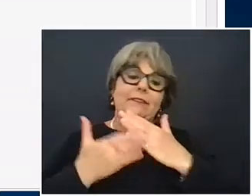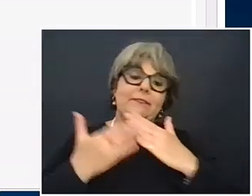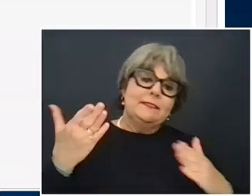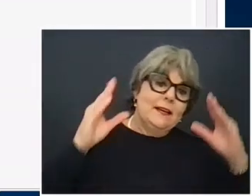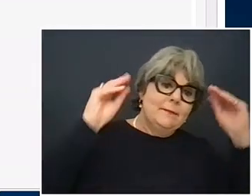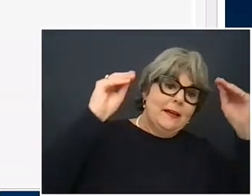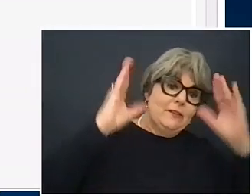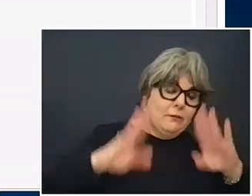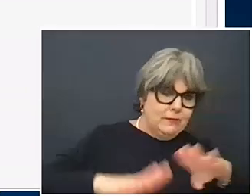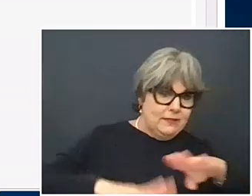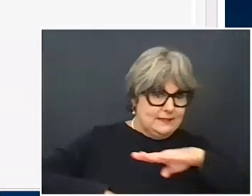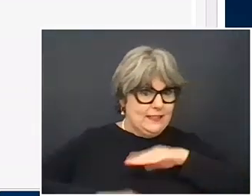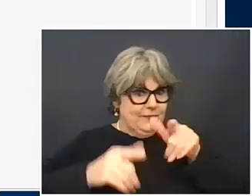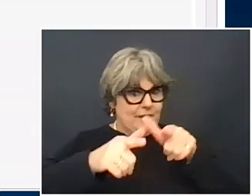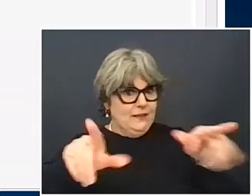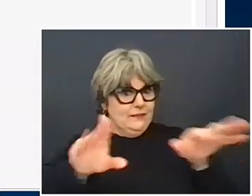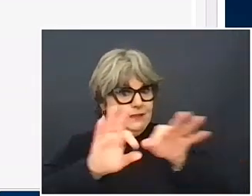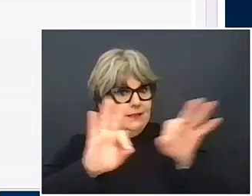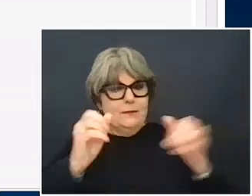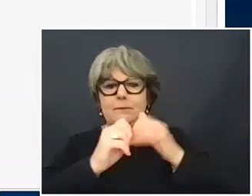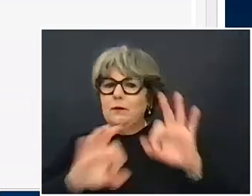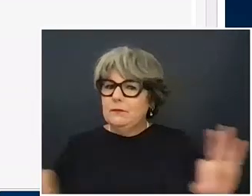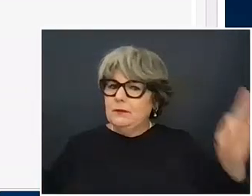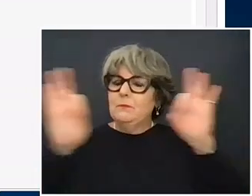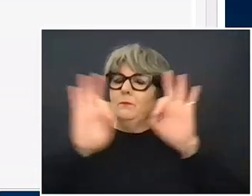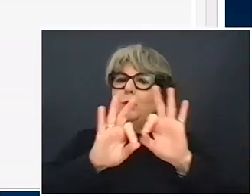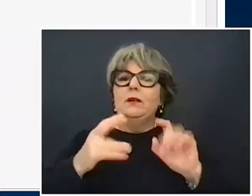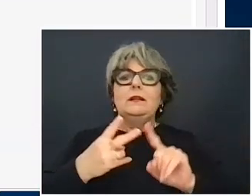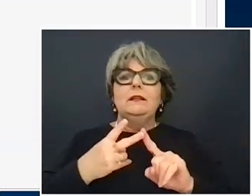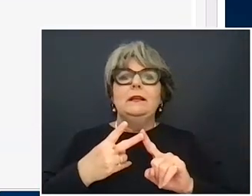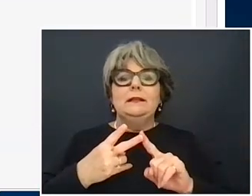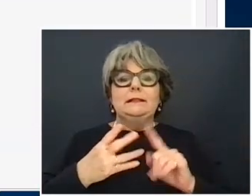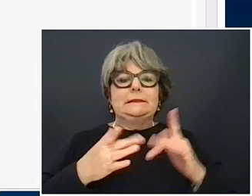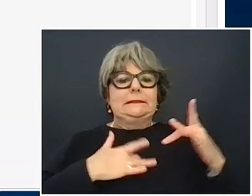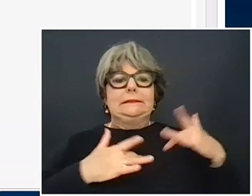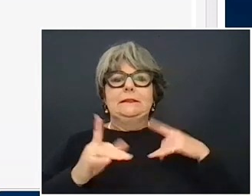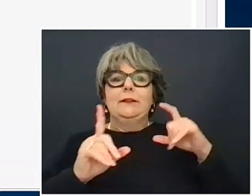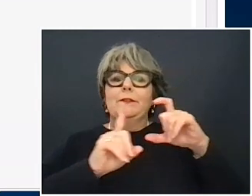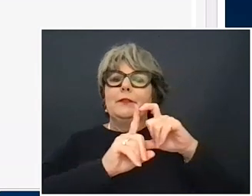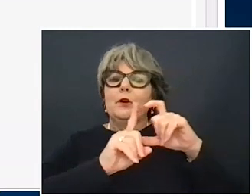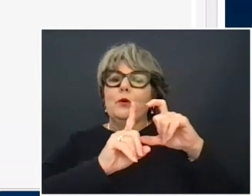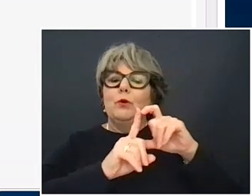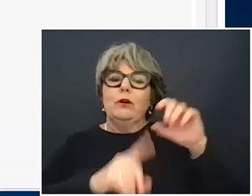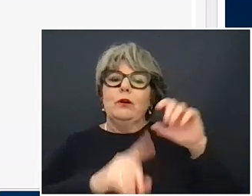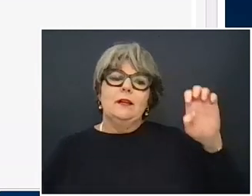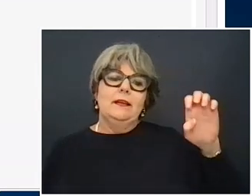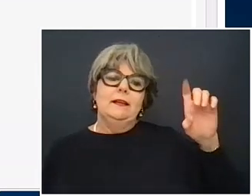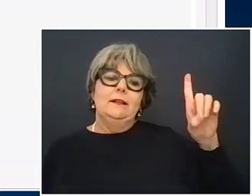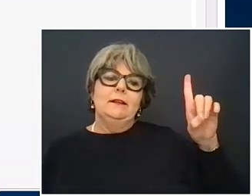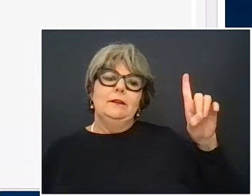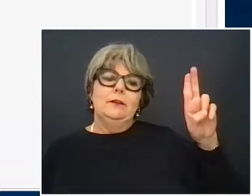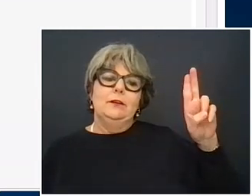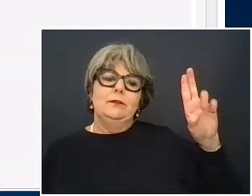And more importantly, I worry about the term educator without ensuring that they